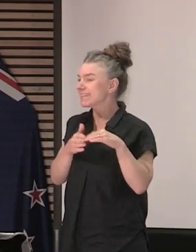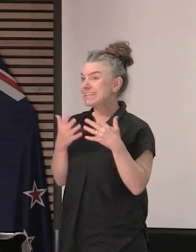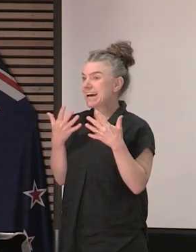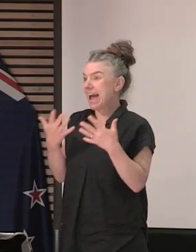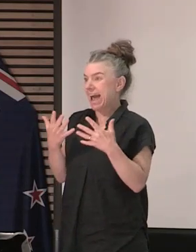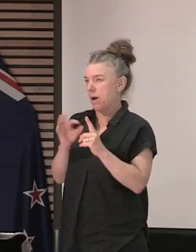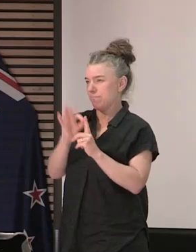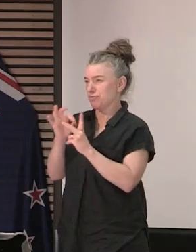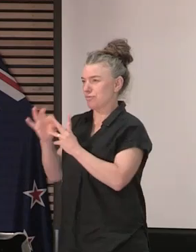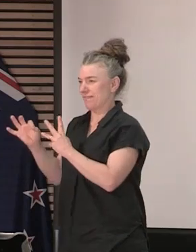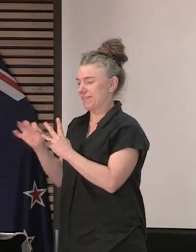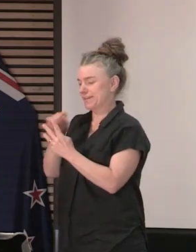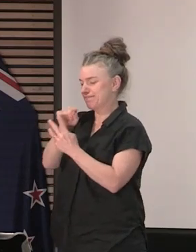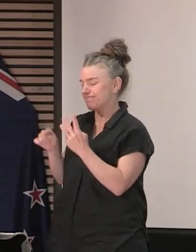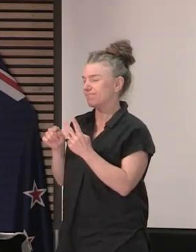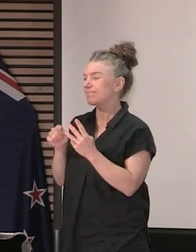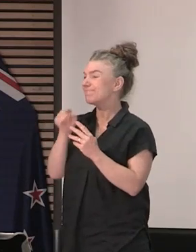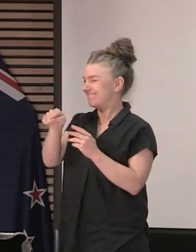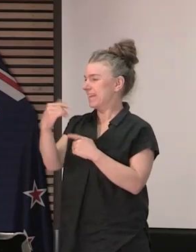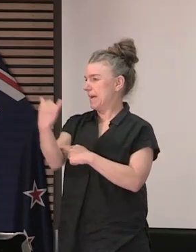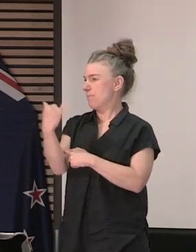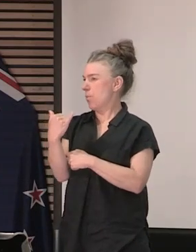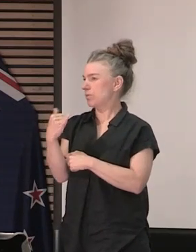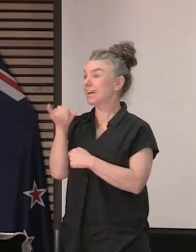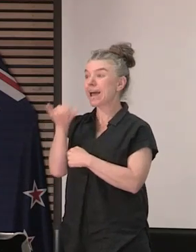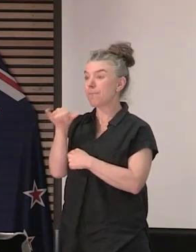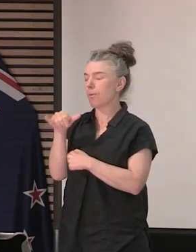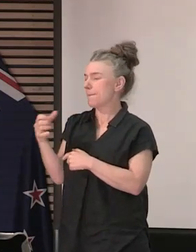Firstly, our bordersmust be tightly managed.